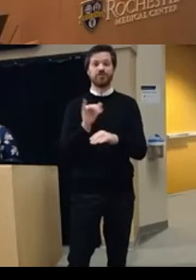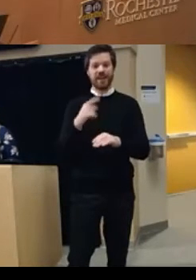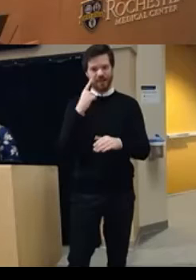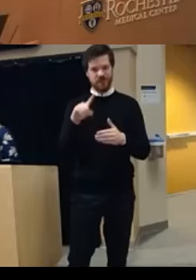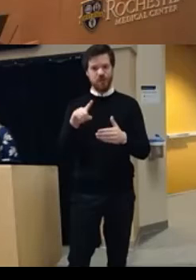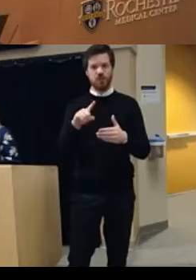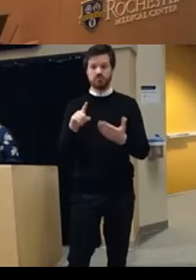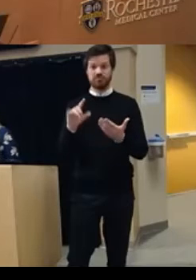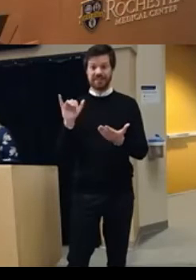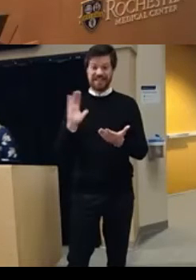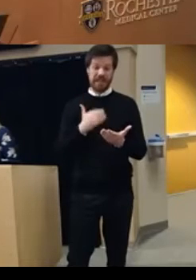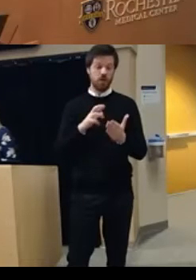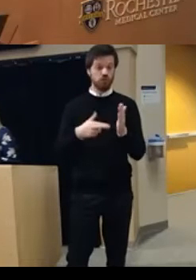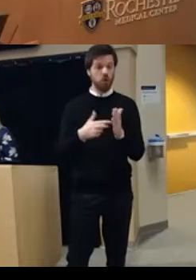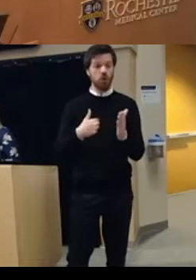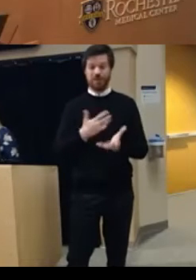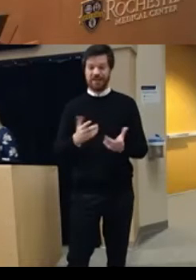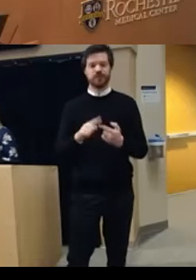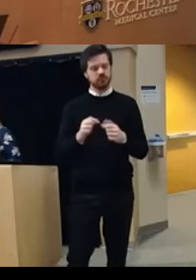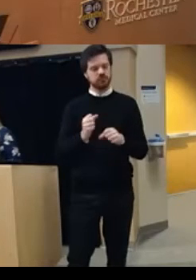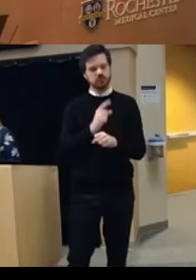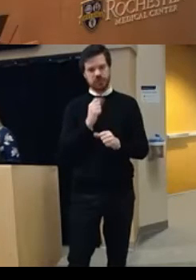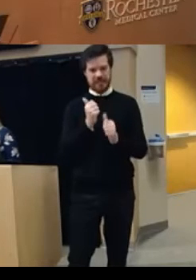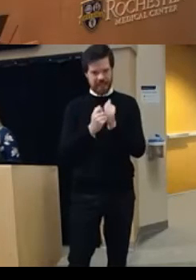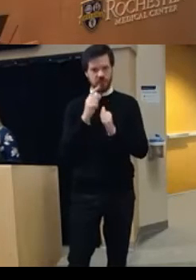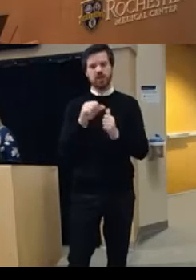that we go because that is our role we are here to make sure that everybody can get to work and